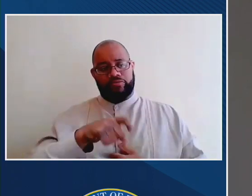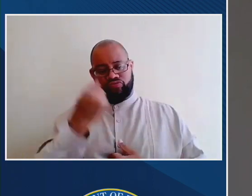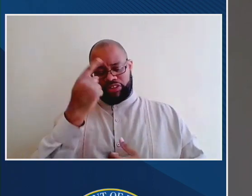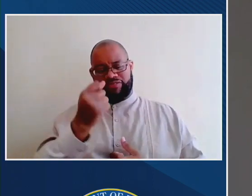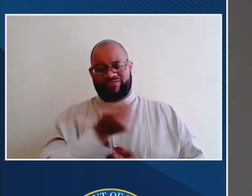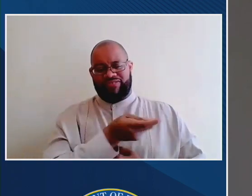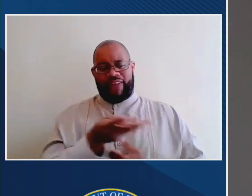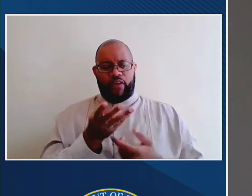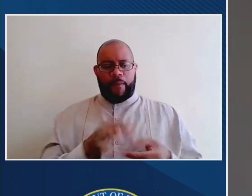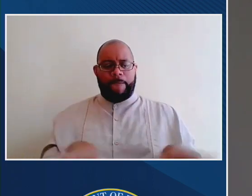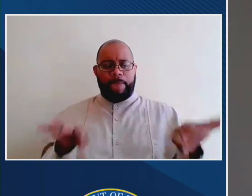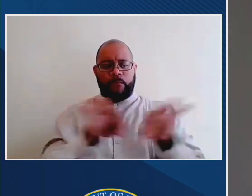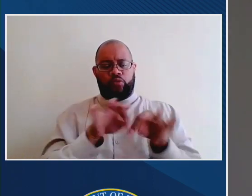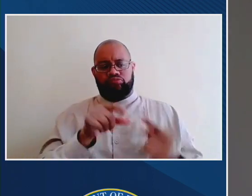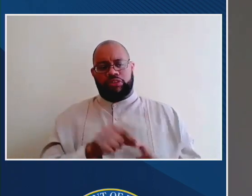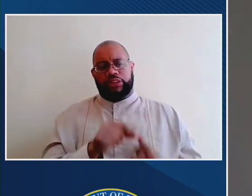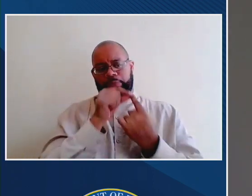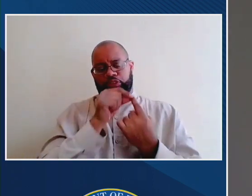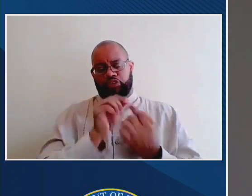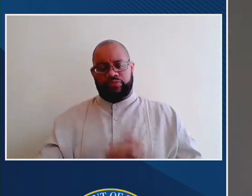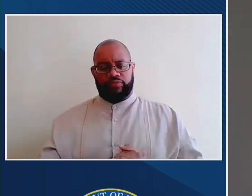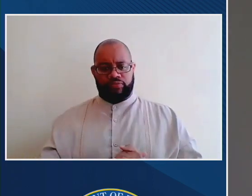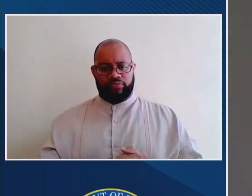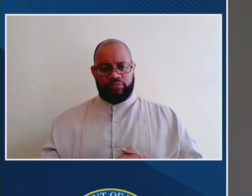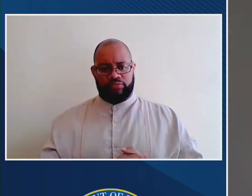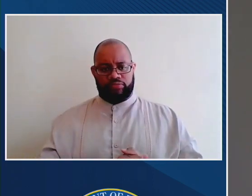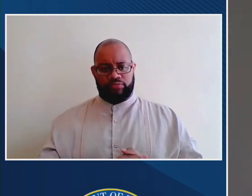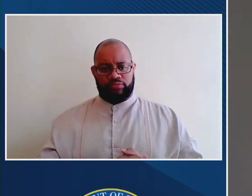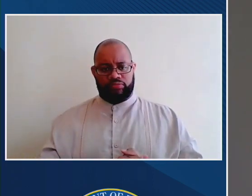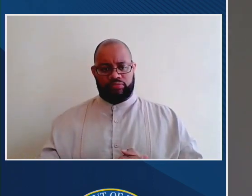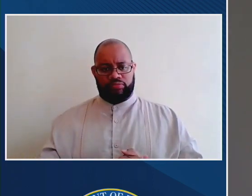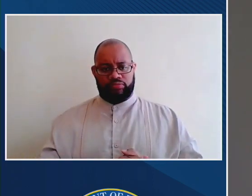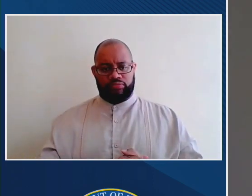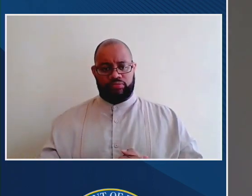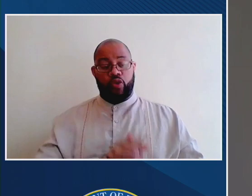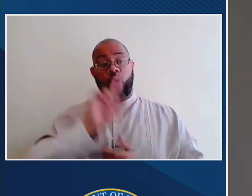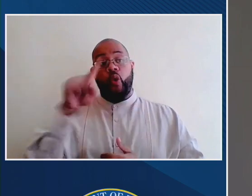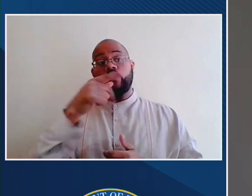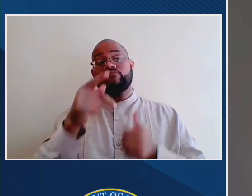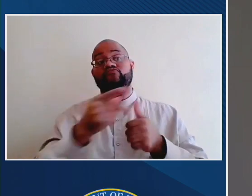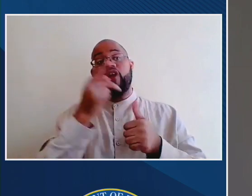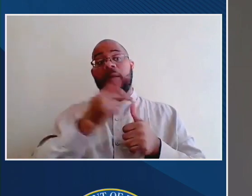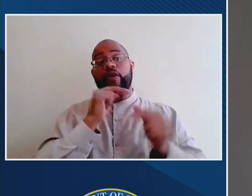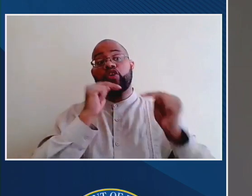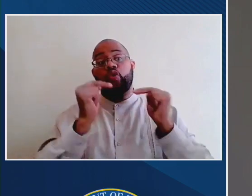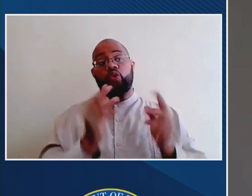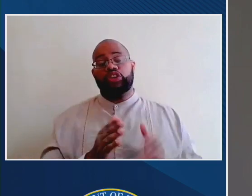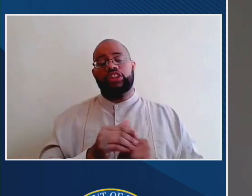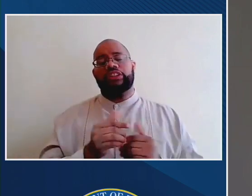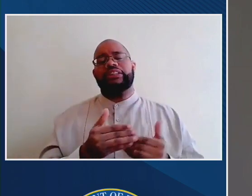distinctions. Only the primary negotiator generally sits at the table.